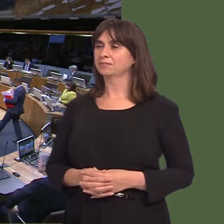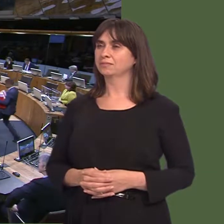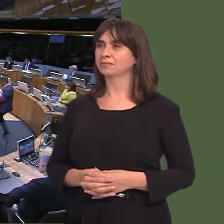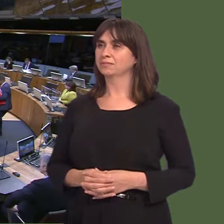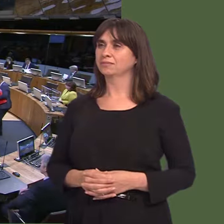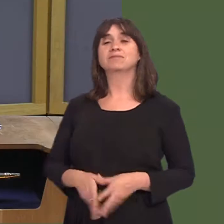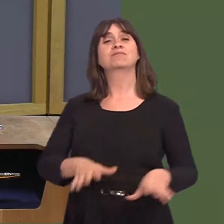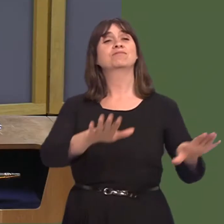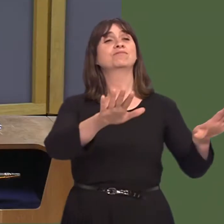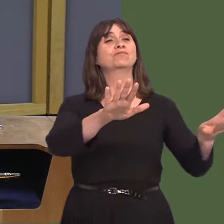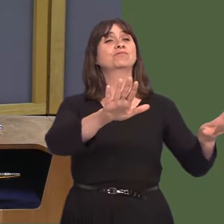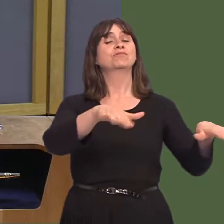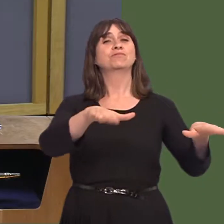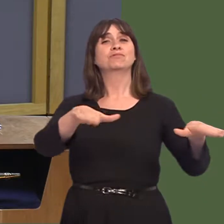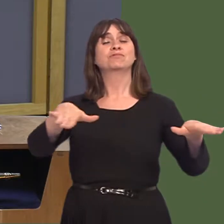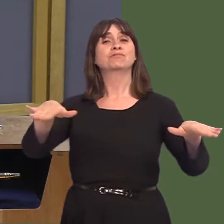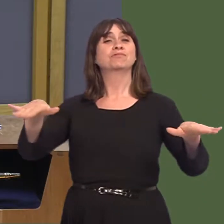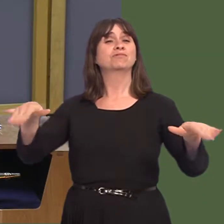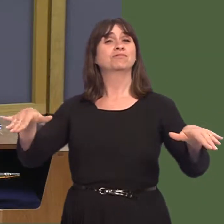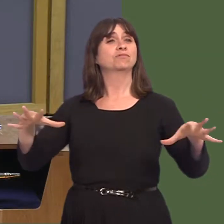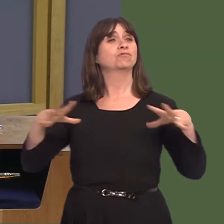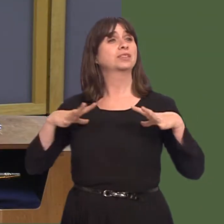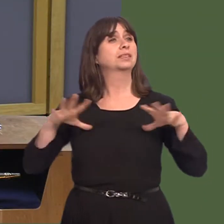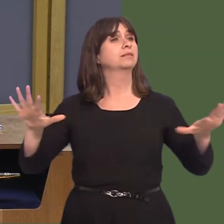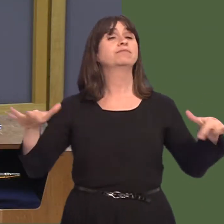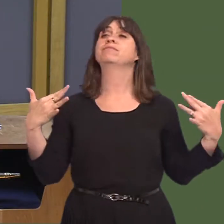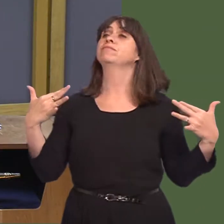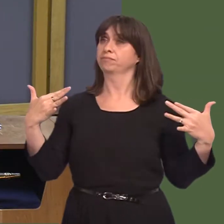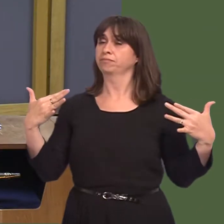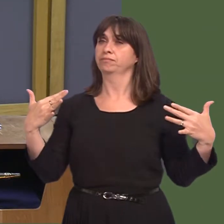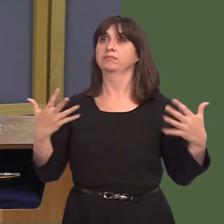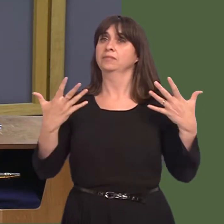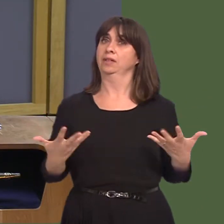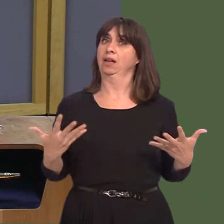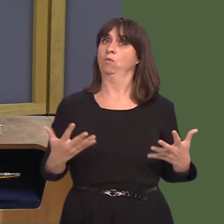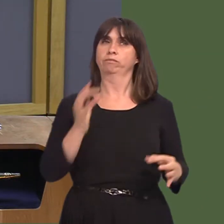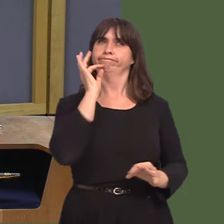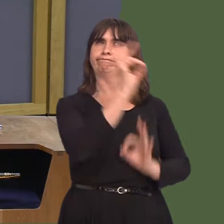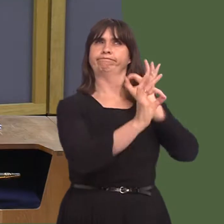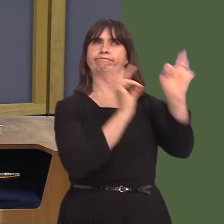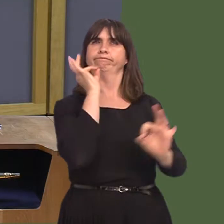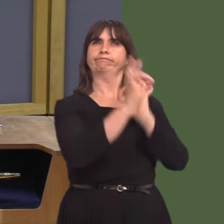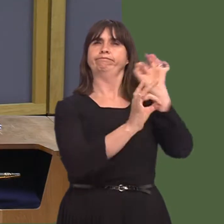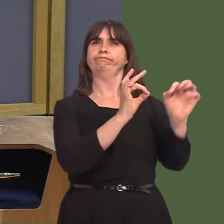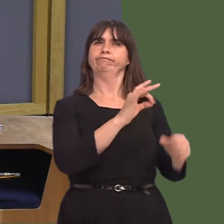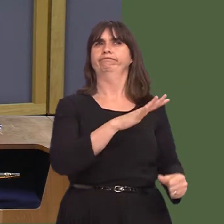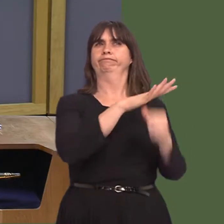FMQ_Verbatim Y Llywydd / The Llywydd: Yr eitem gyntaf ar ein hagenda ni y prynhawn yma yw'r cwestiynau i'r Prif Weinidog, a'r cwestiwn cyntaf, Leanne